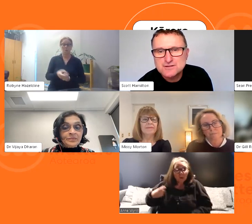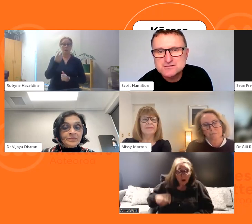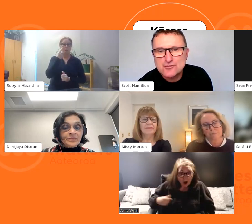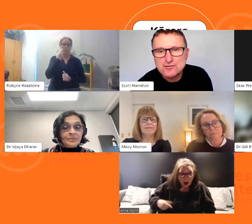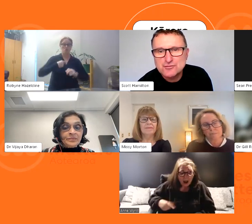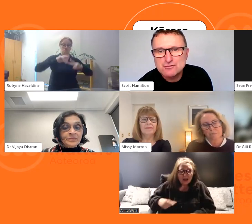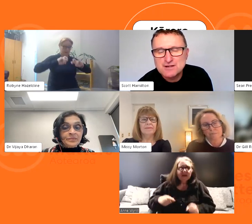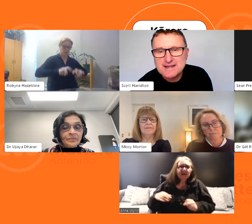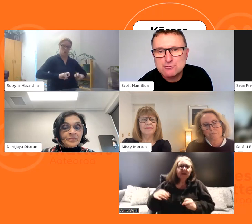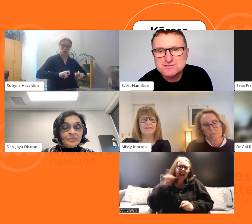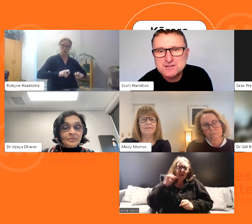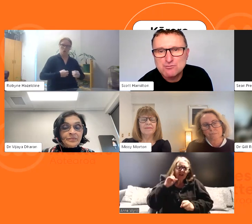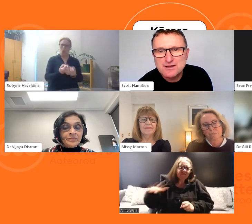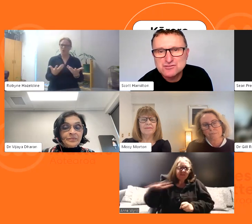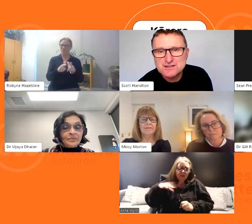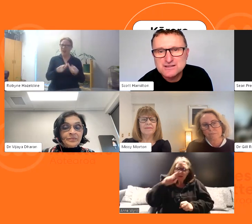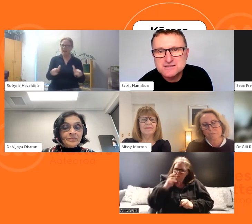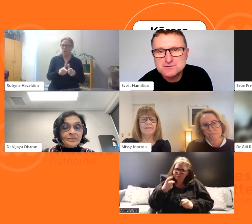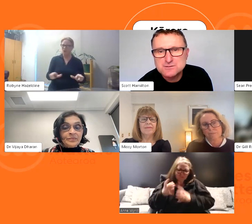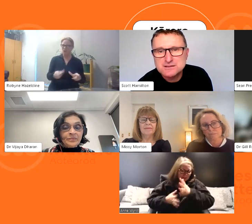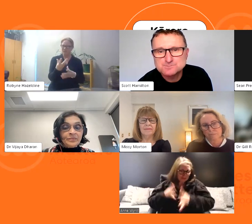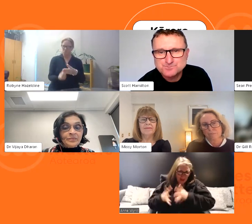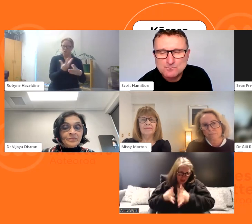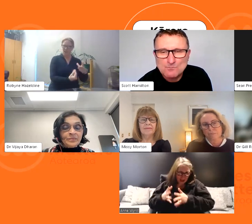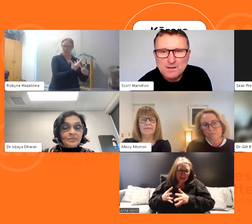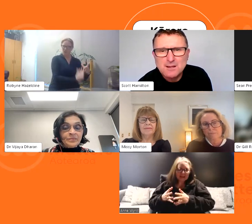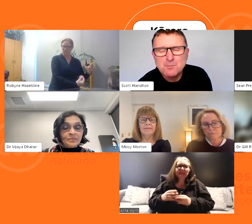there's lots of sort of language deprivation and they seem to be